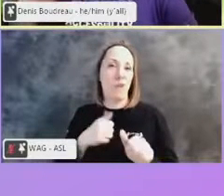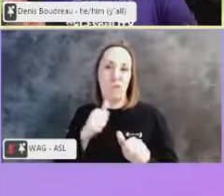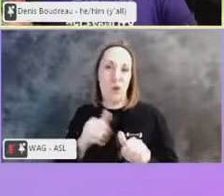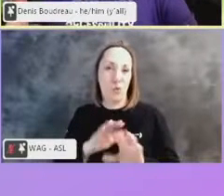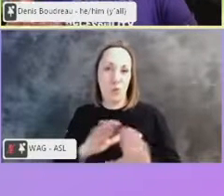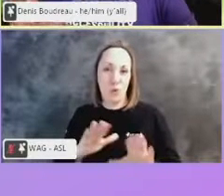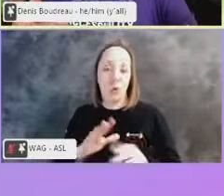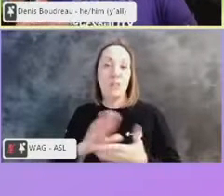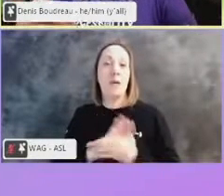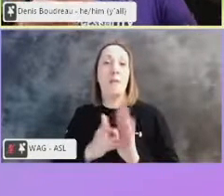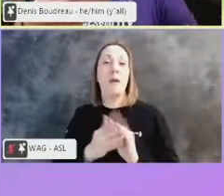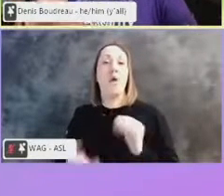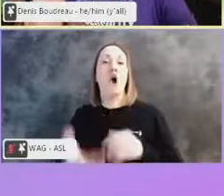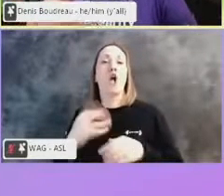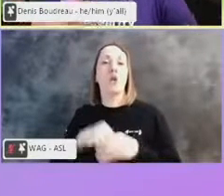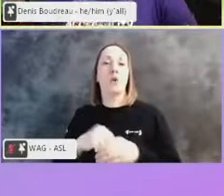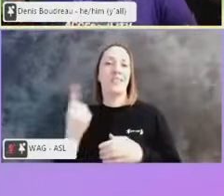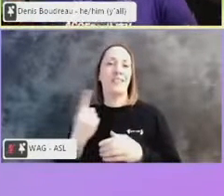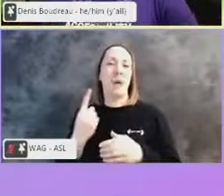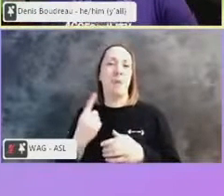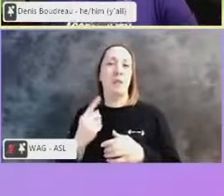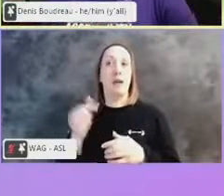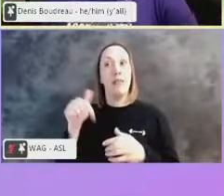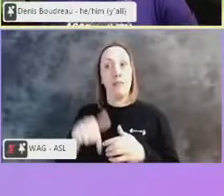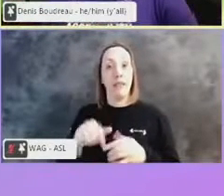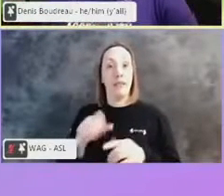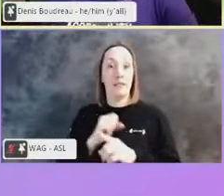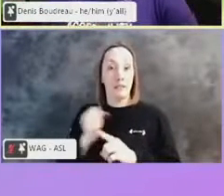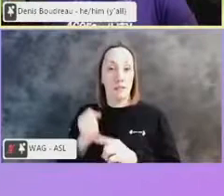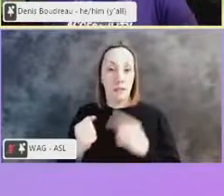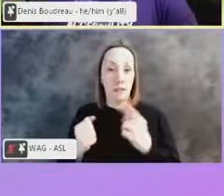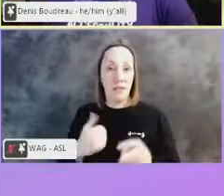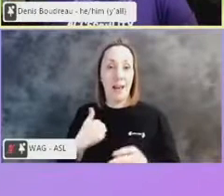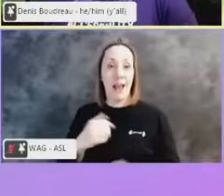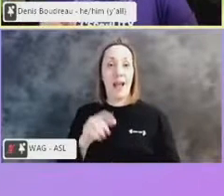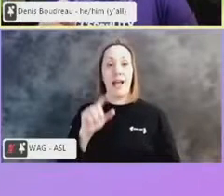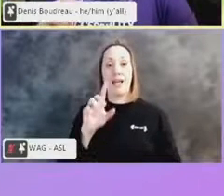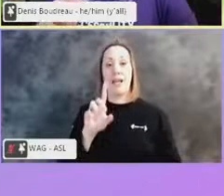and don'ts. Posters things you to about could be doing or